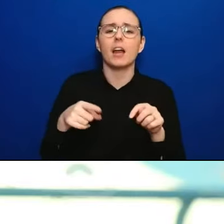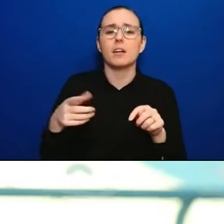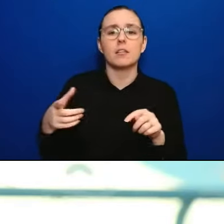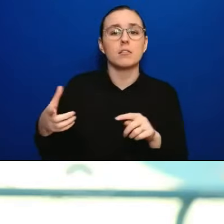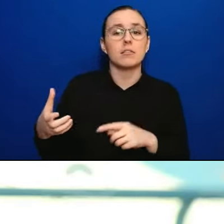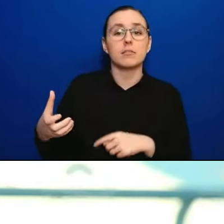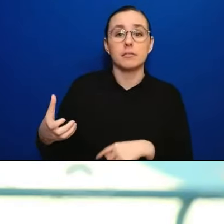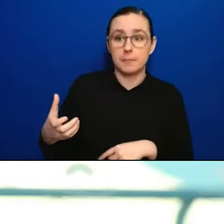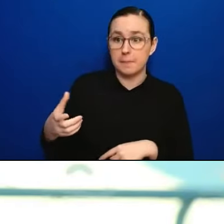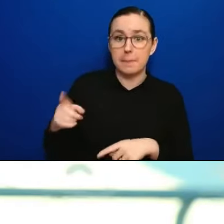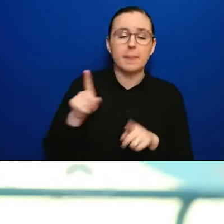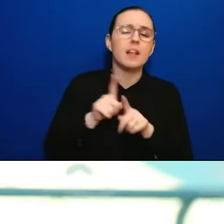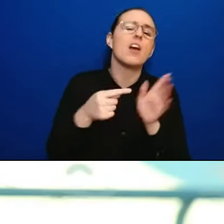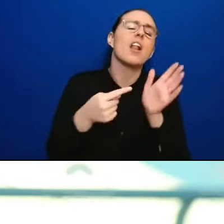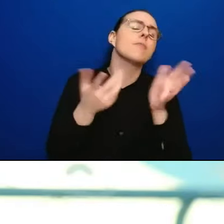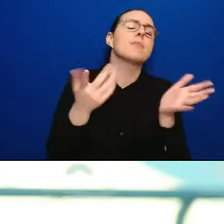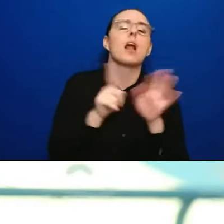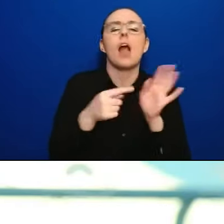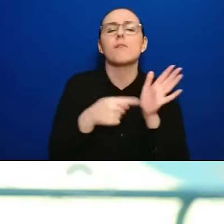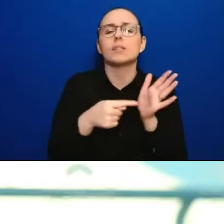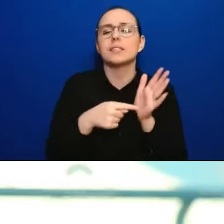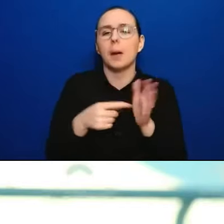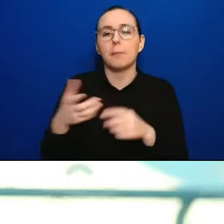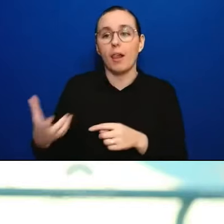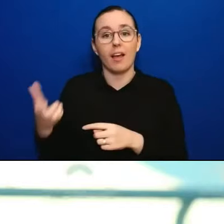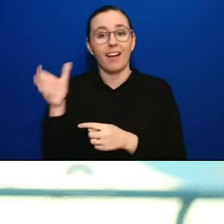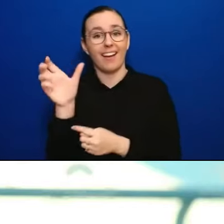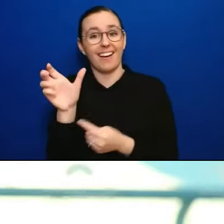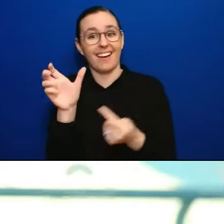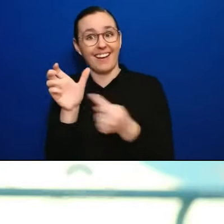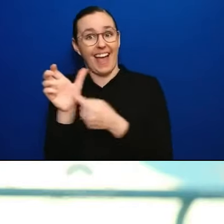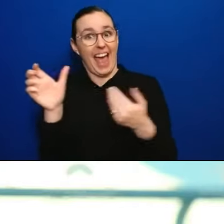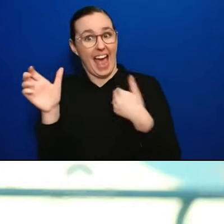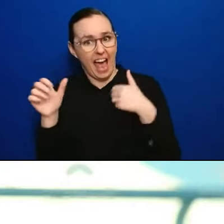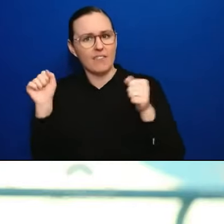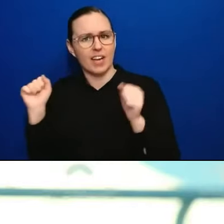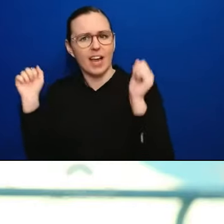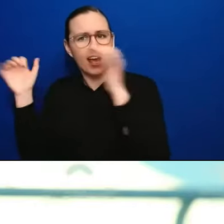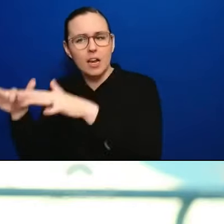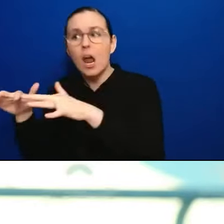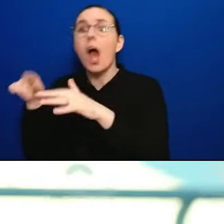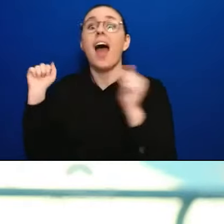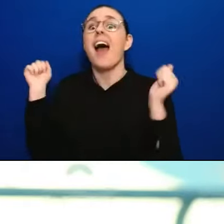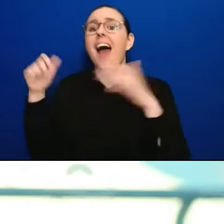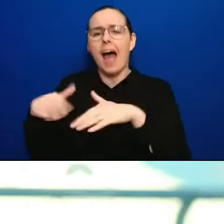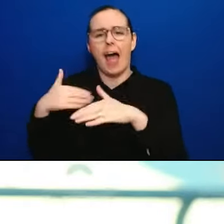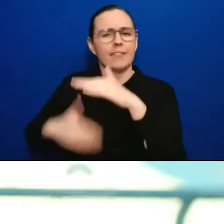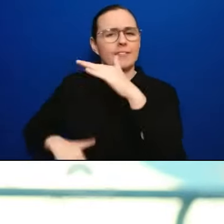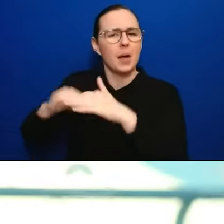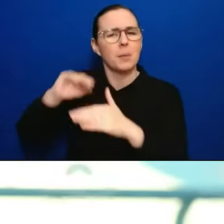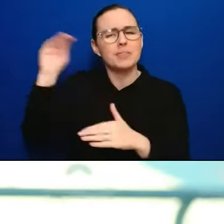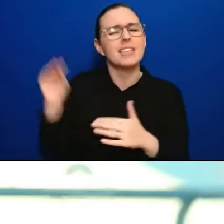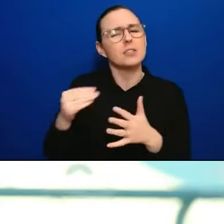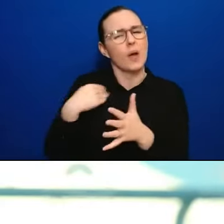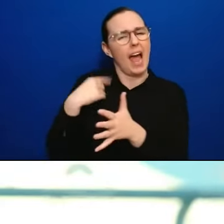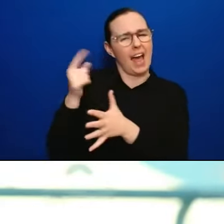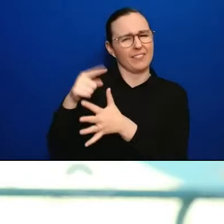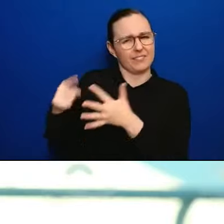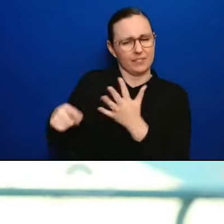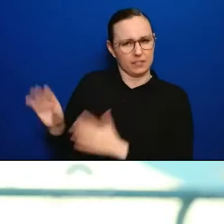and give people able to do things quickly like vaccine